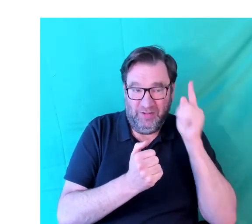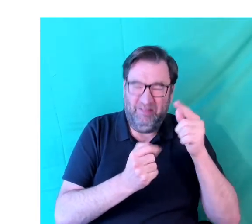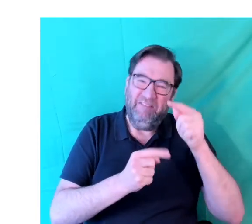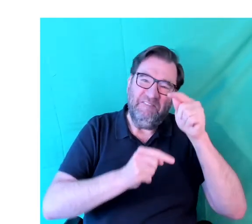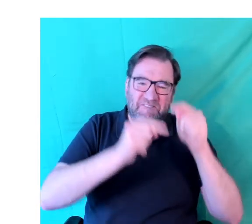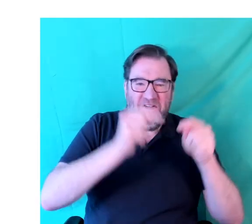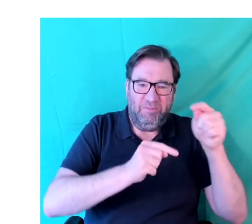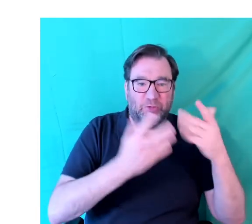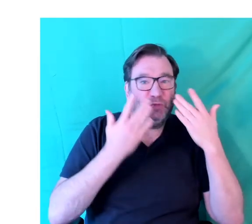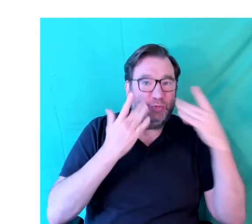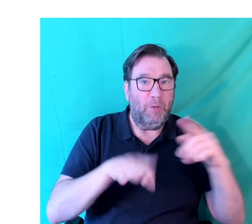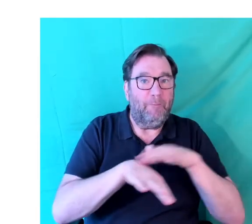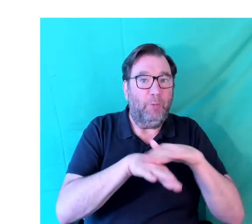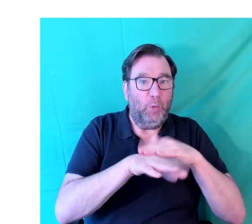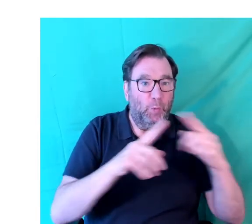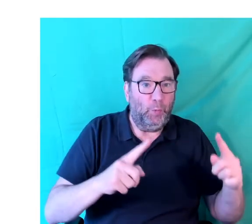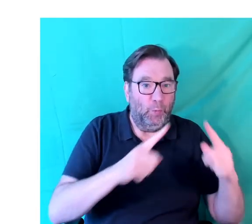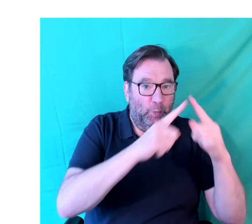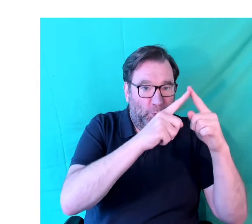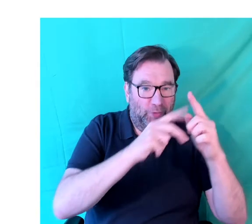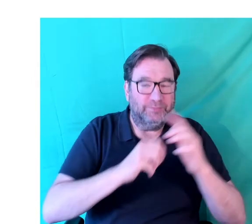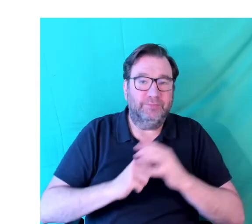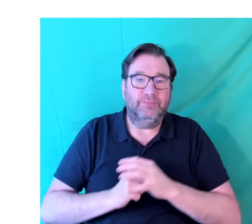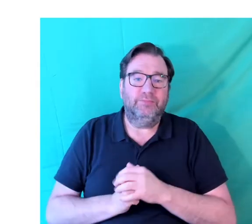but this lag is variable, as shown by the blue histogram.